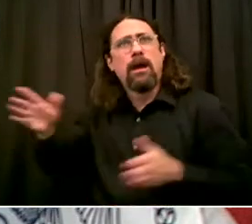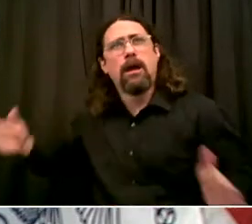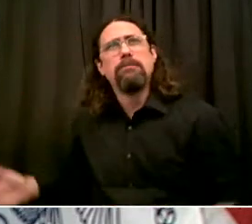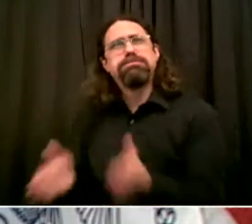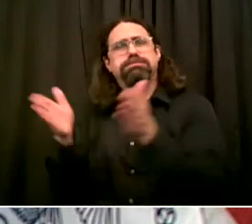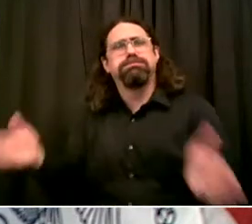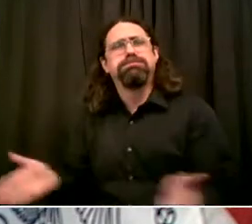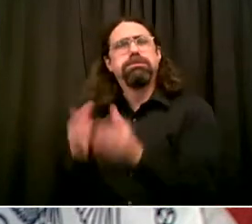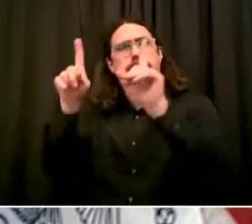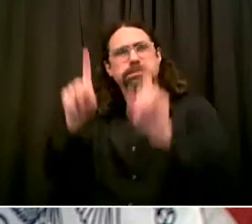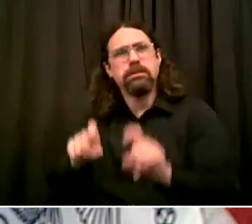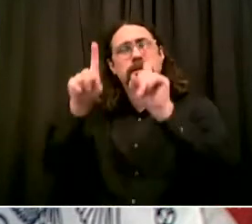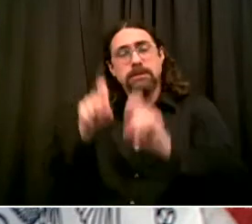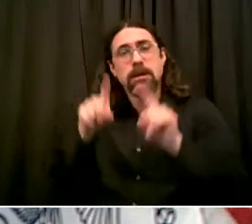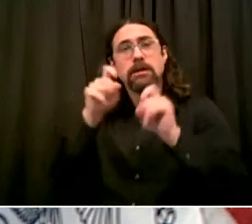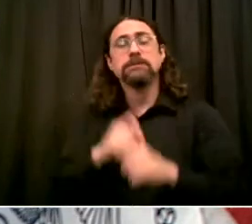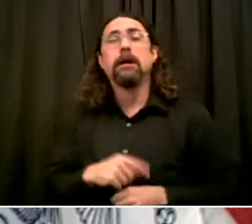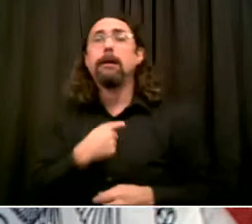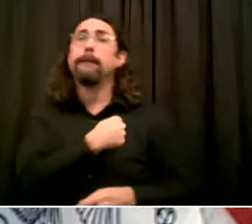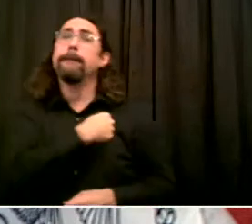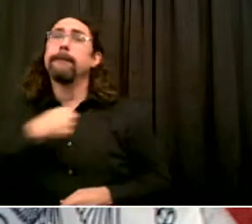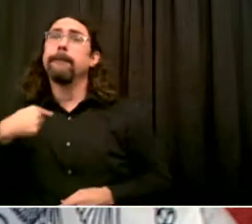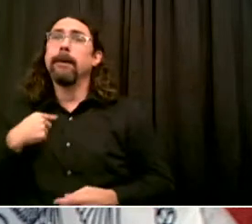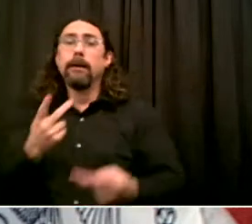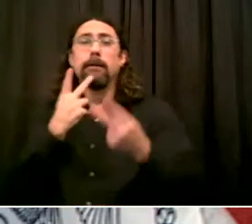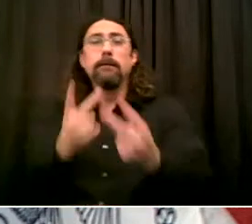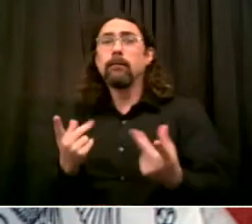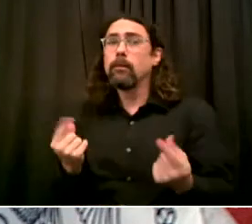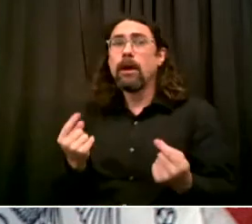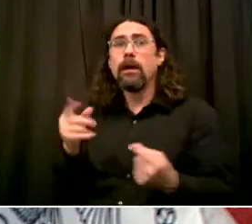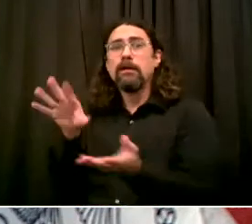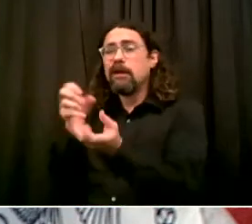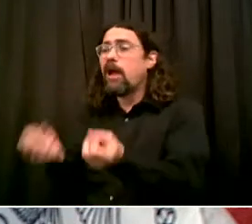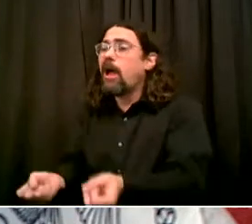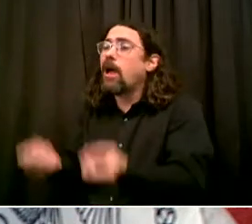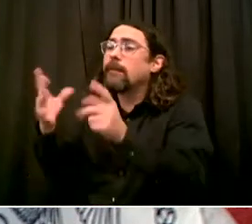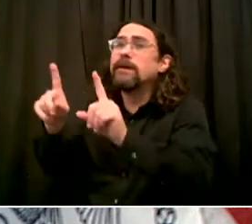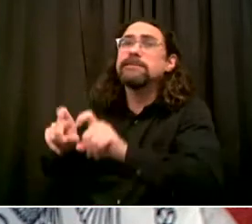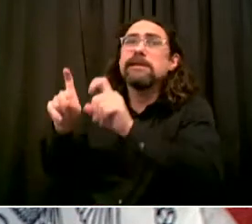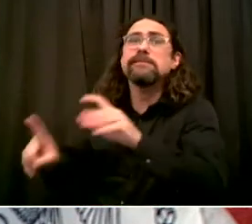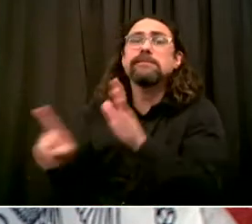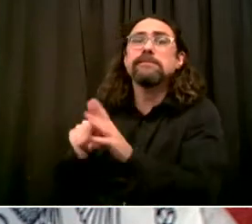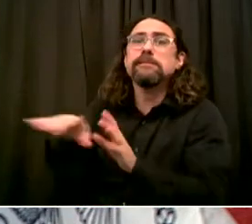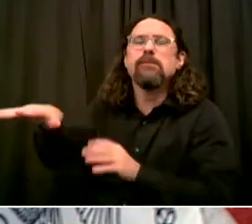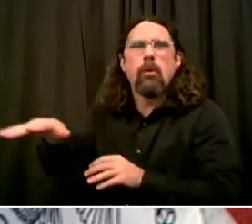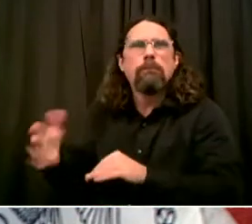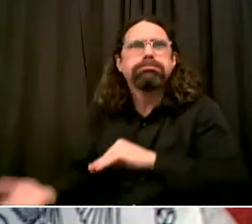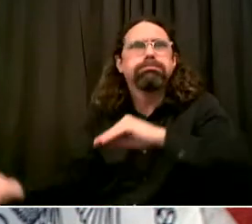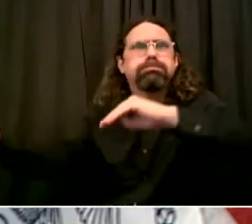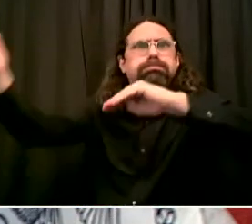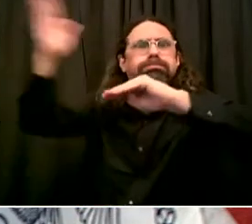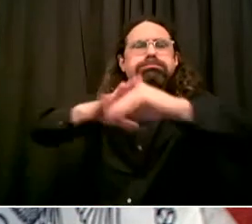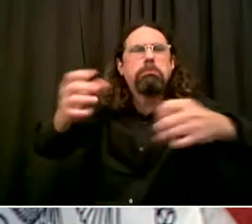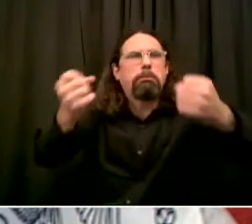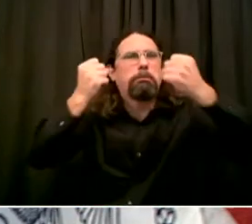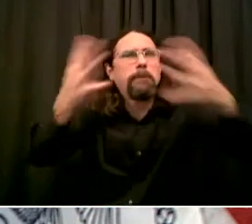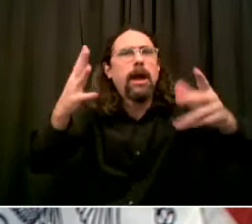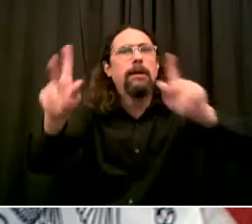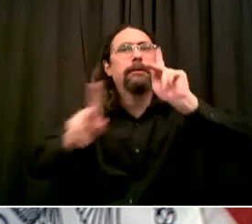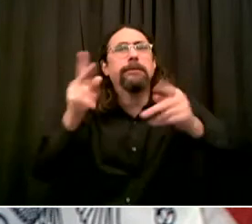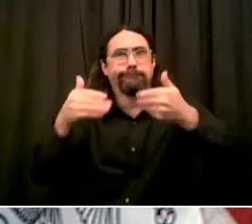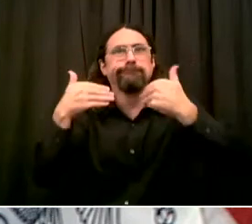WILLIAMSBURG.